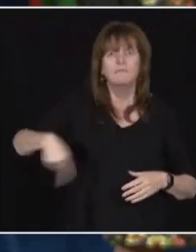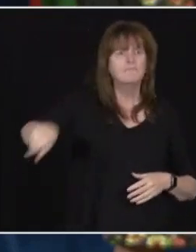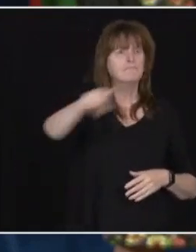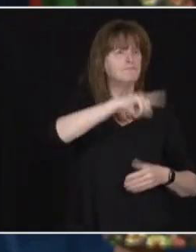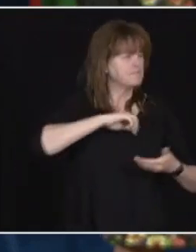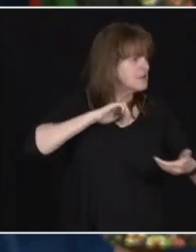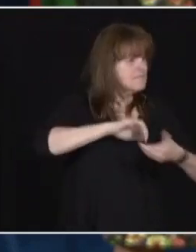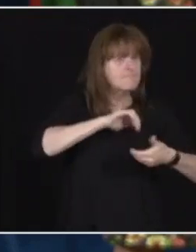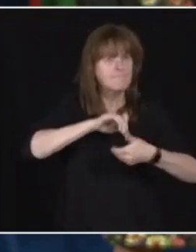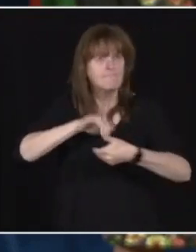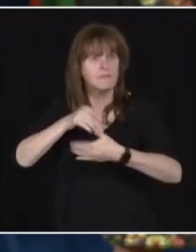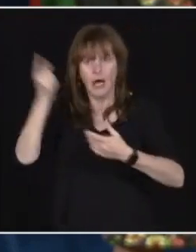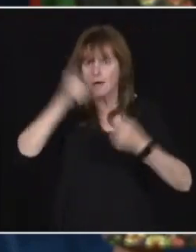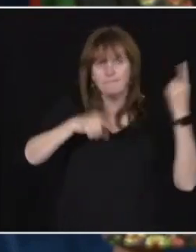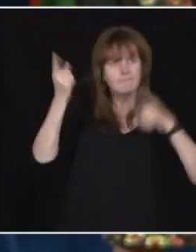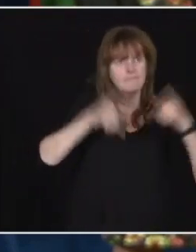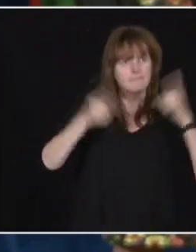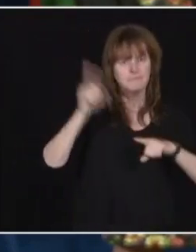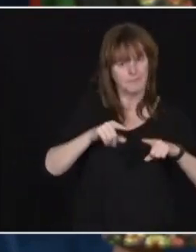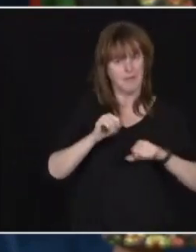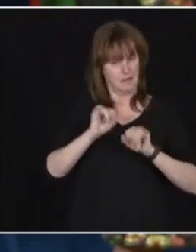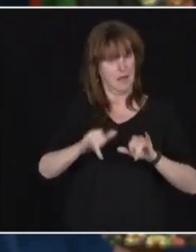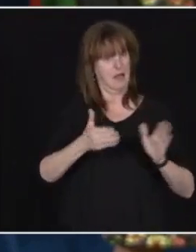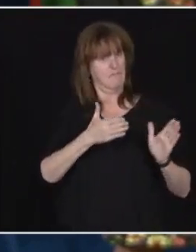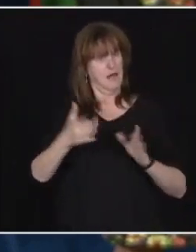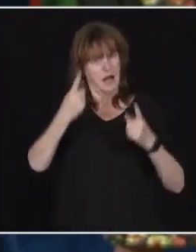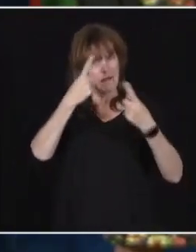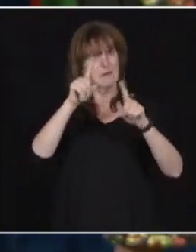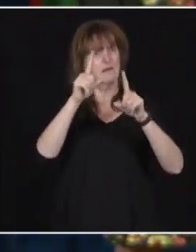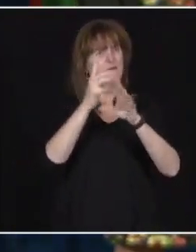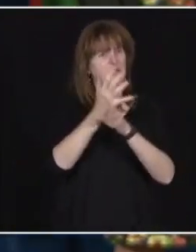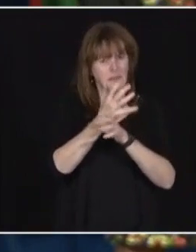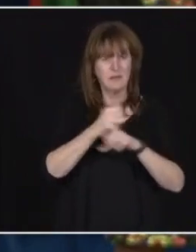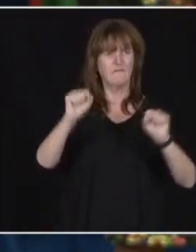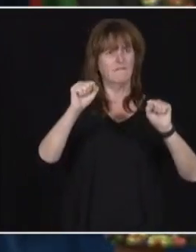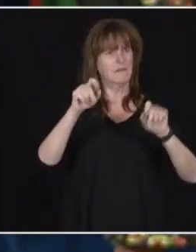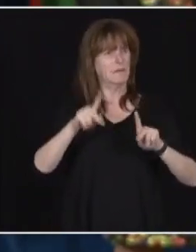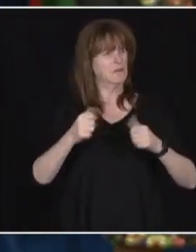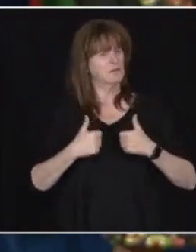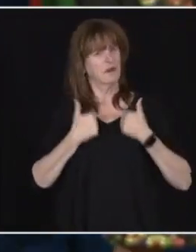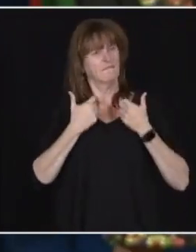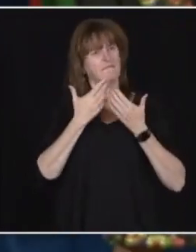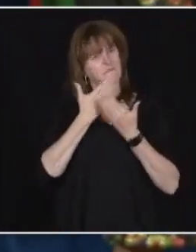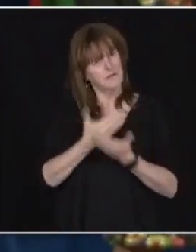ministries for making this framework agreement possible and I think it will help save lives.